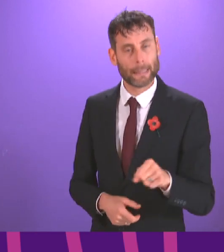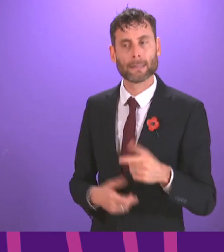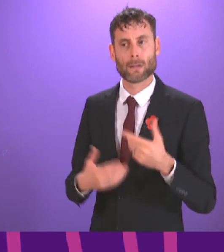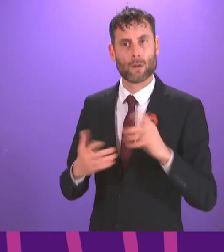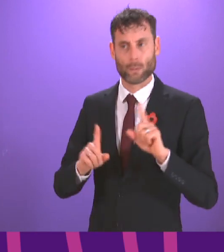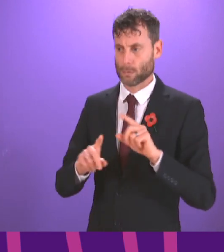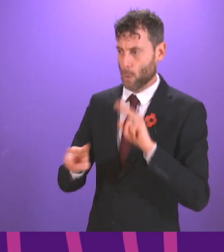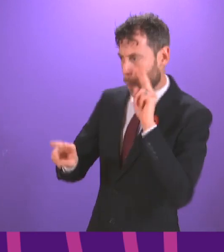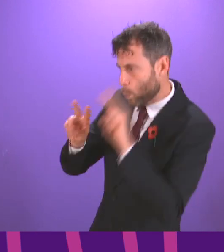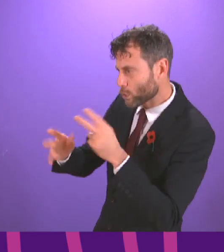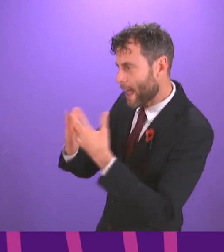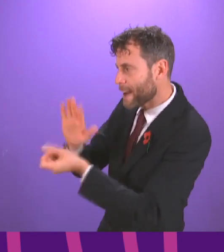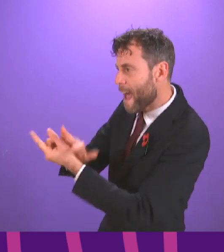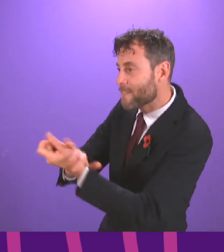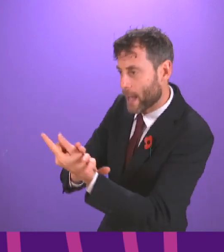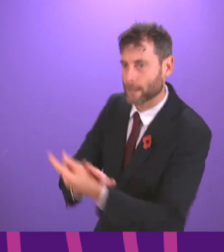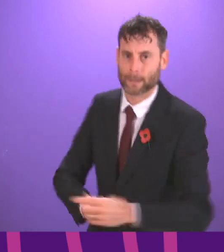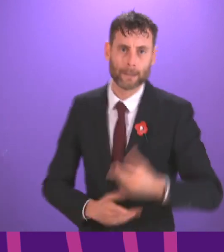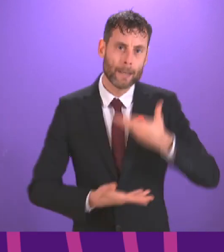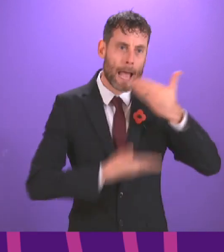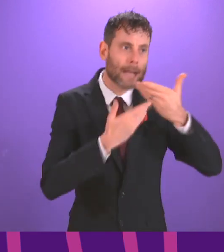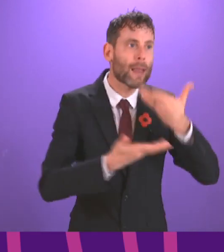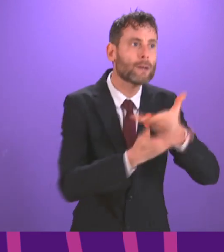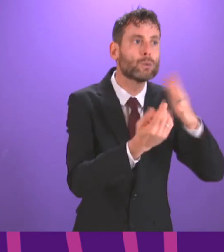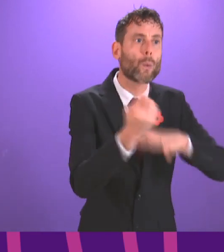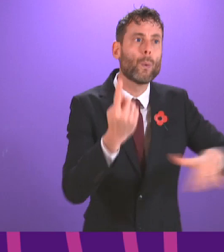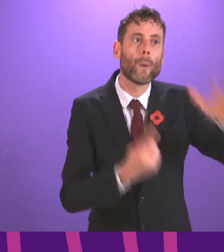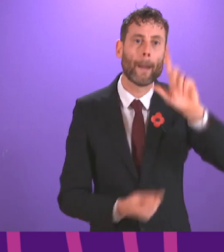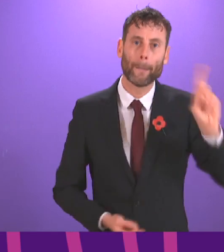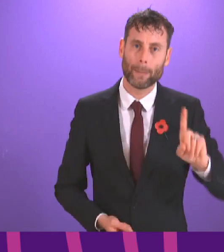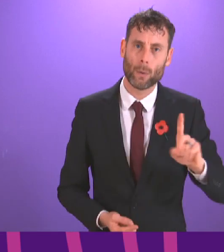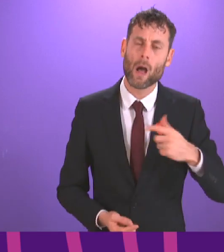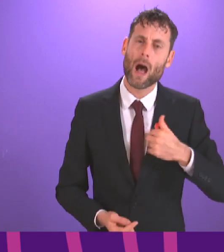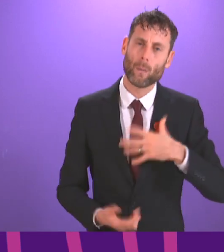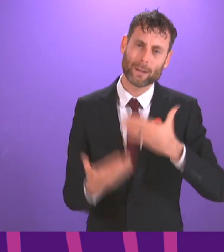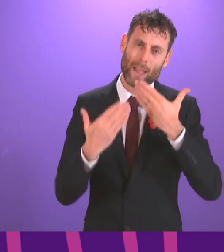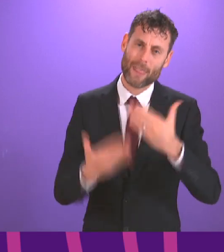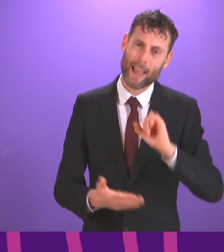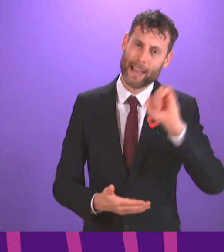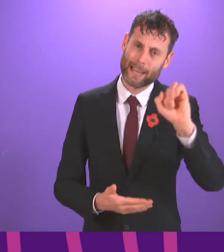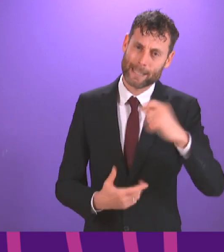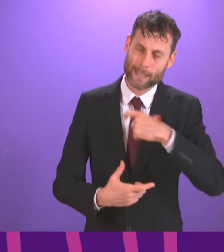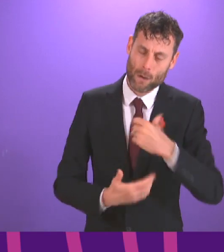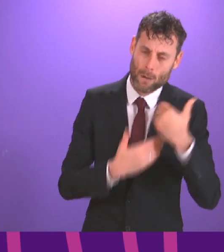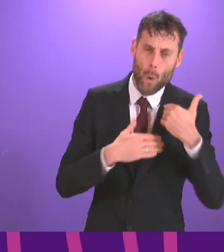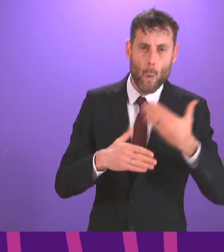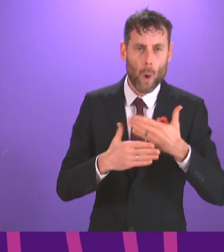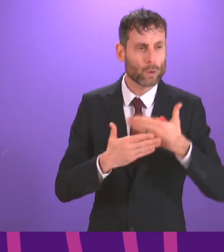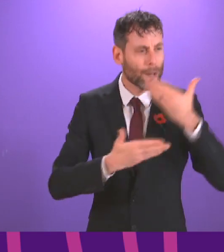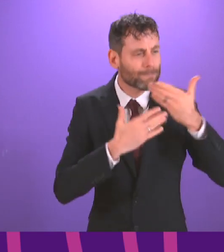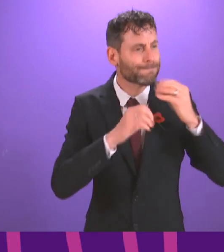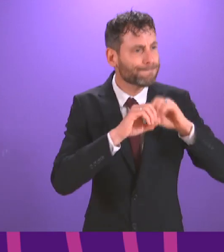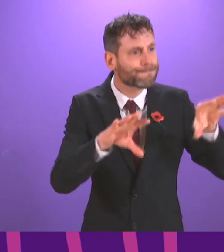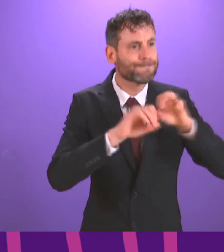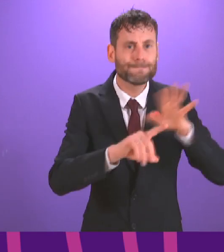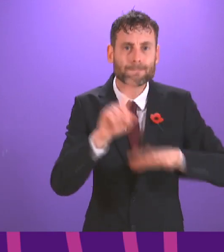our affairs, deliberations, decisions and machinations. I thank him on behalf of the